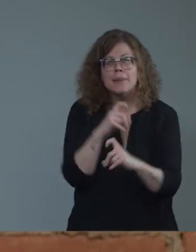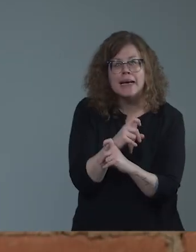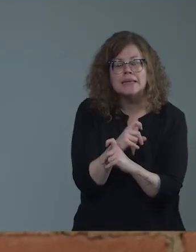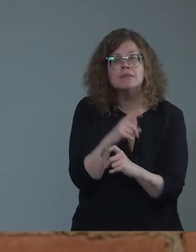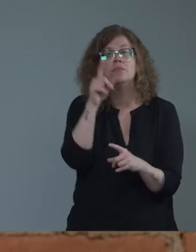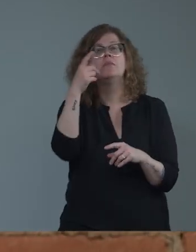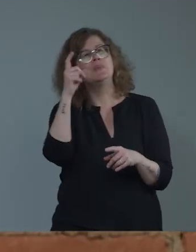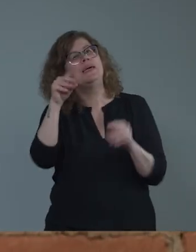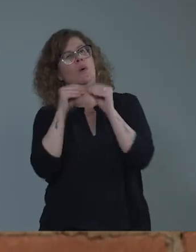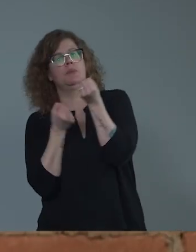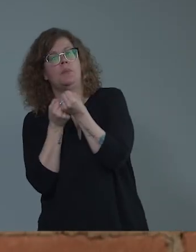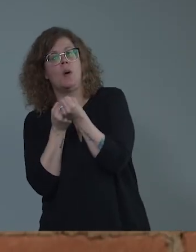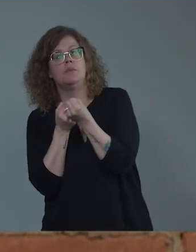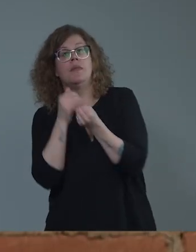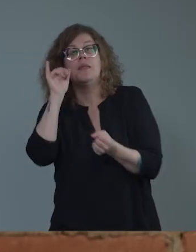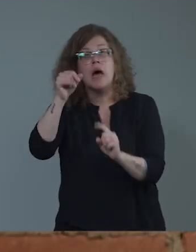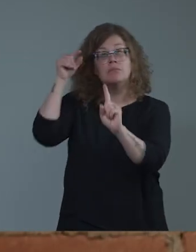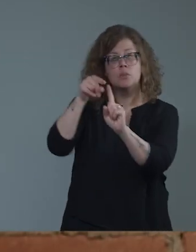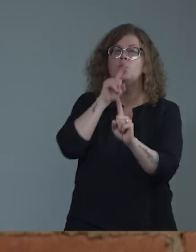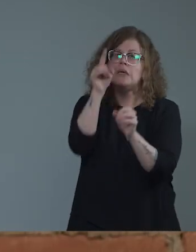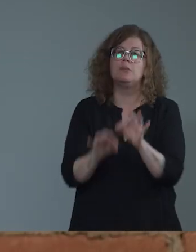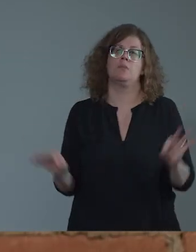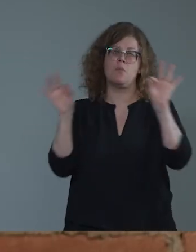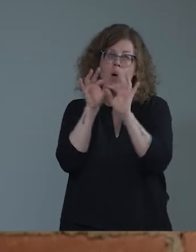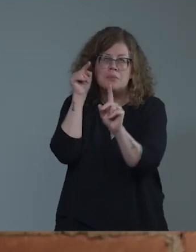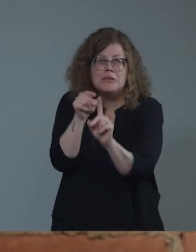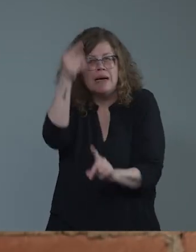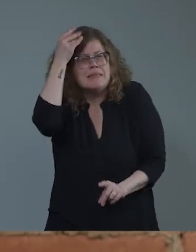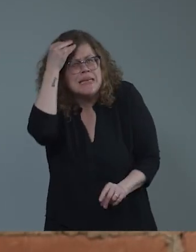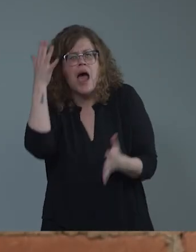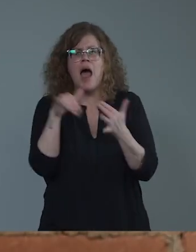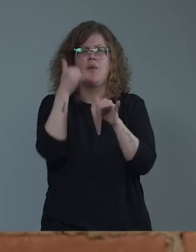particularly if your work has any complications by being three dimensional, requiring stands,